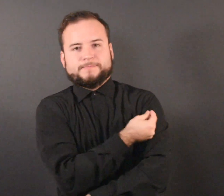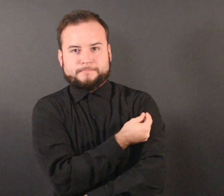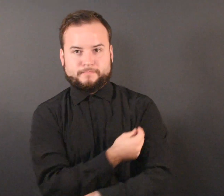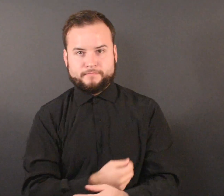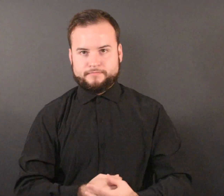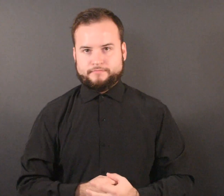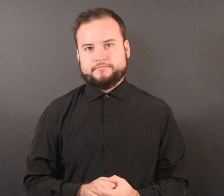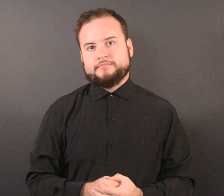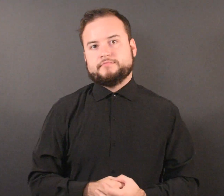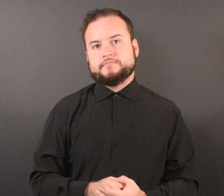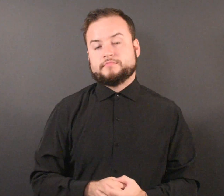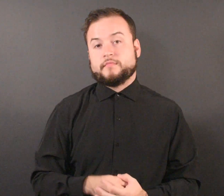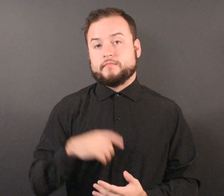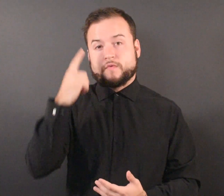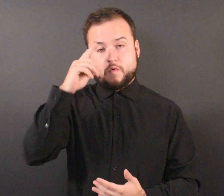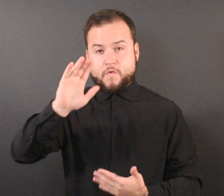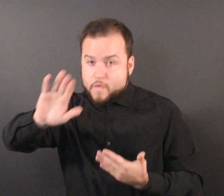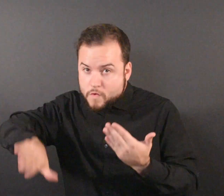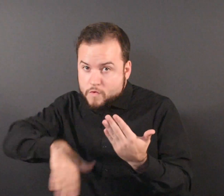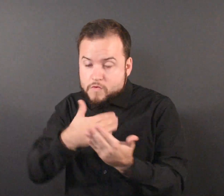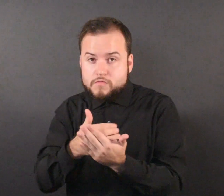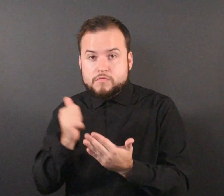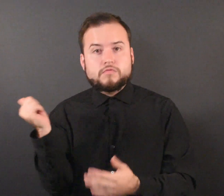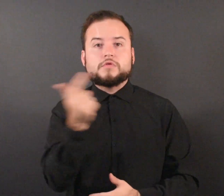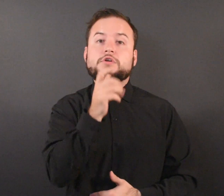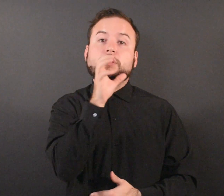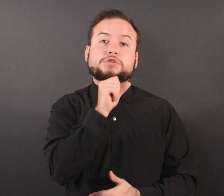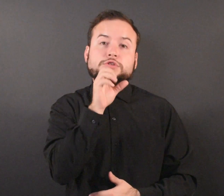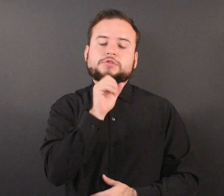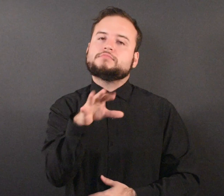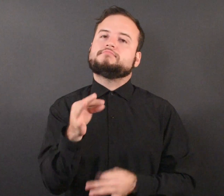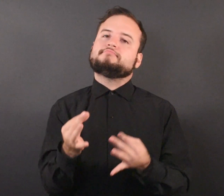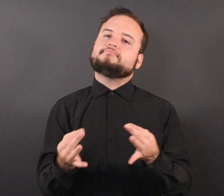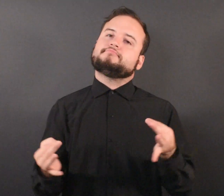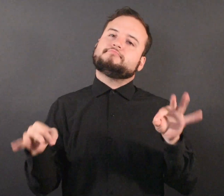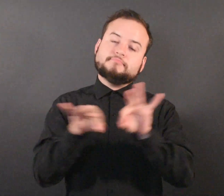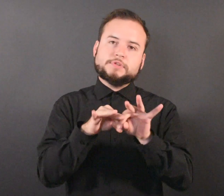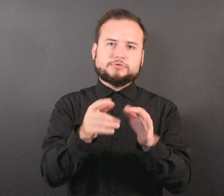it is important to talk to your doctor if you are going to be traveling to another country.